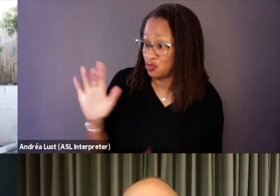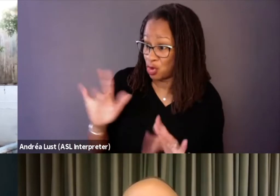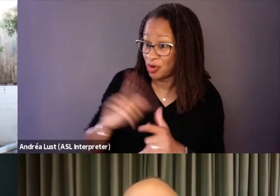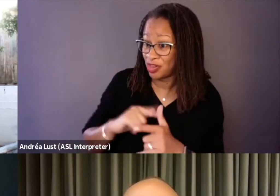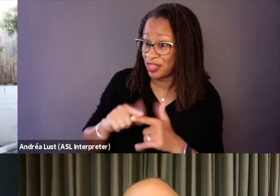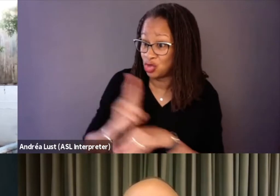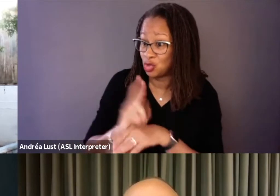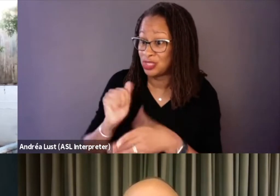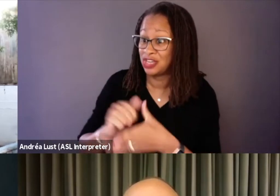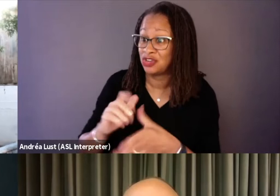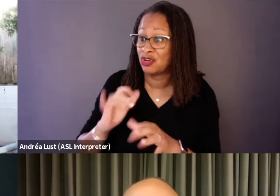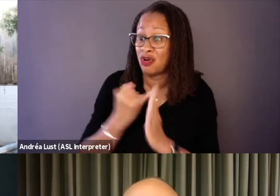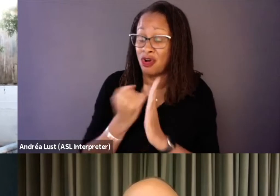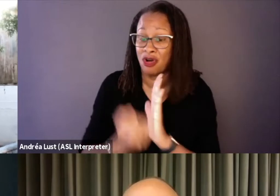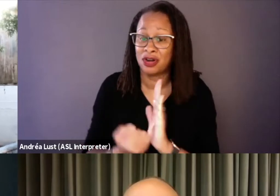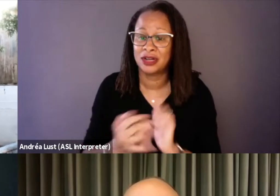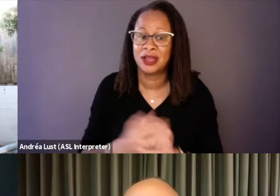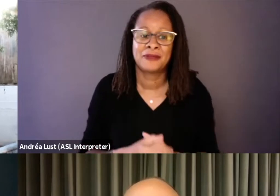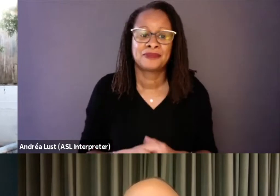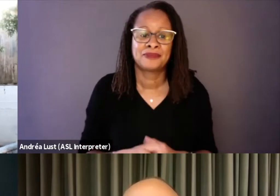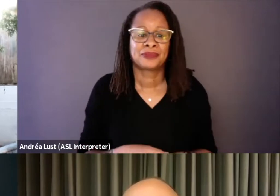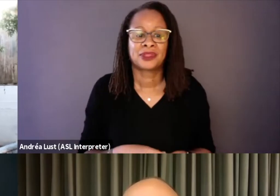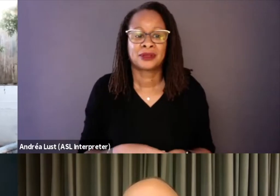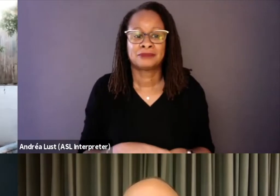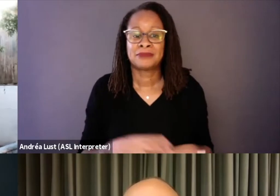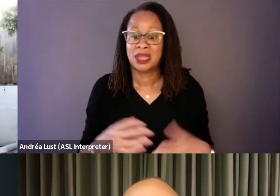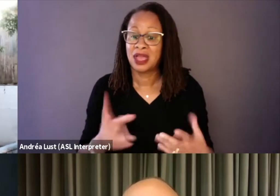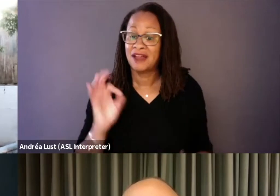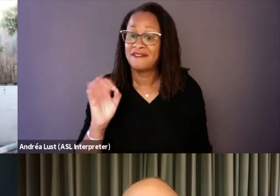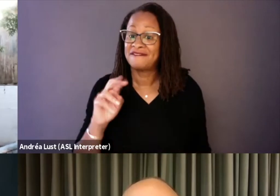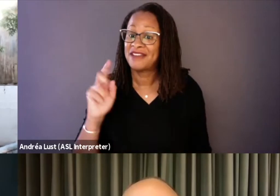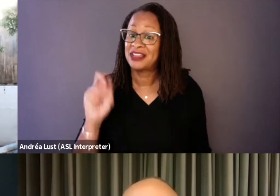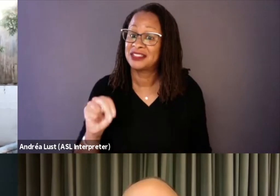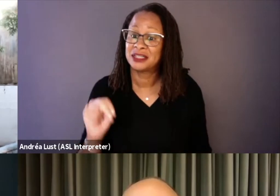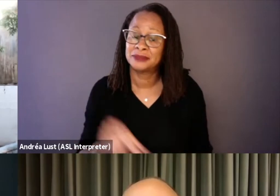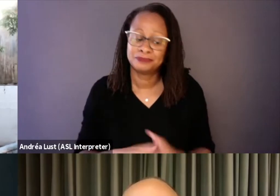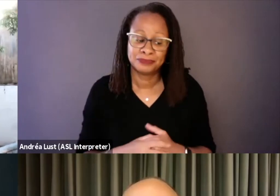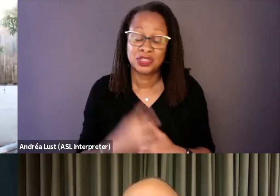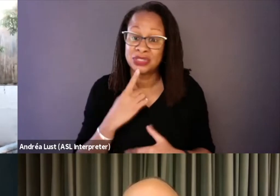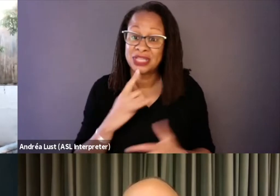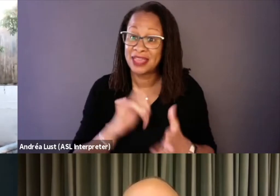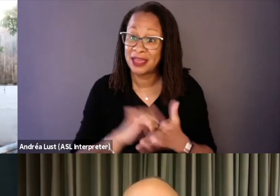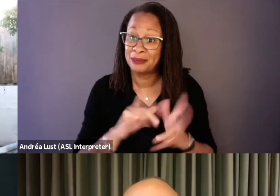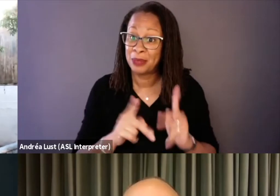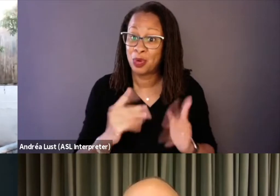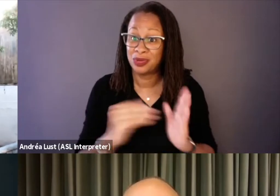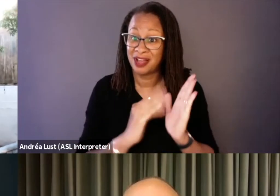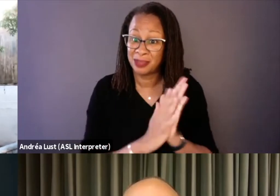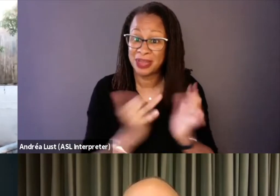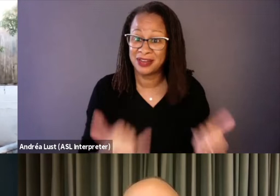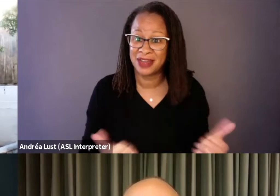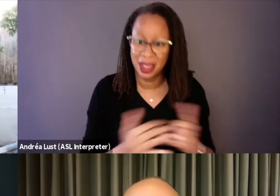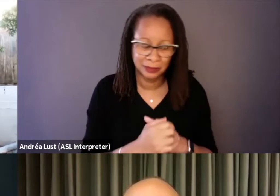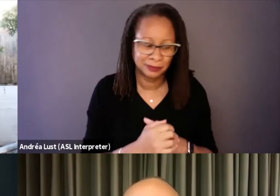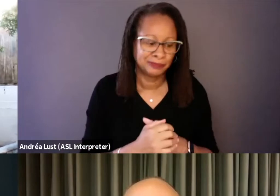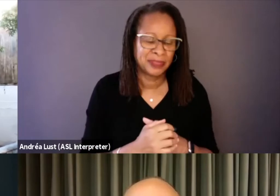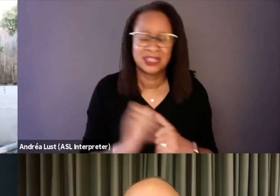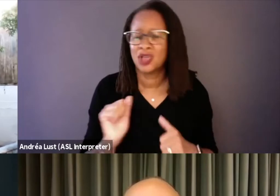people are documenting everything all the time now through Instagram or TikTok and it's all the like banal minutia of their lives, whatever.